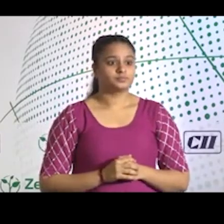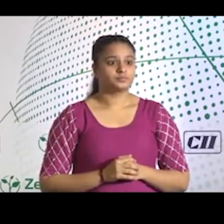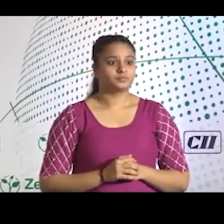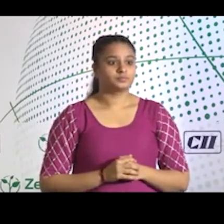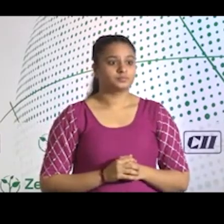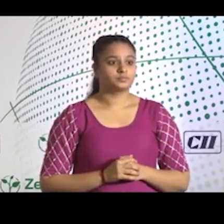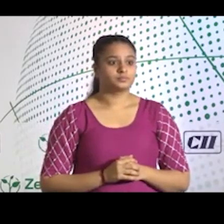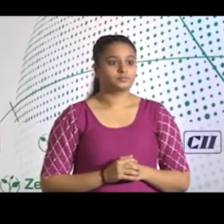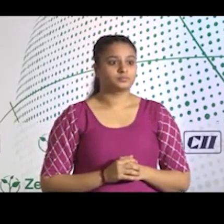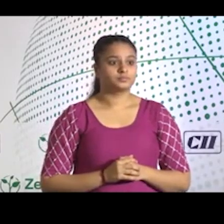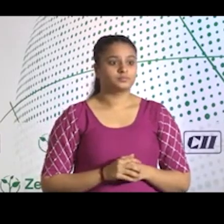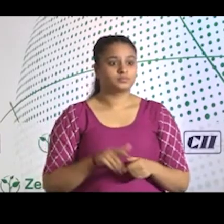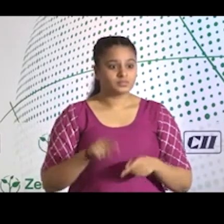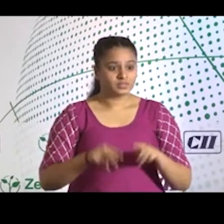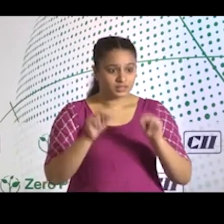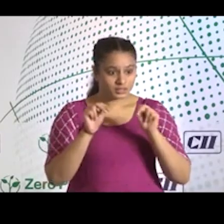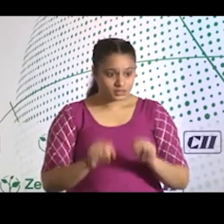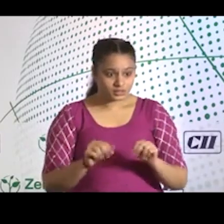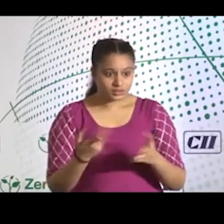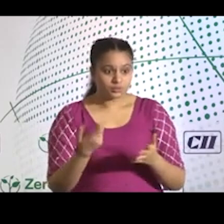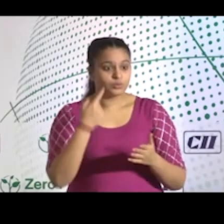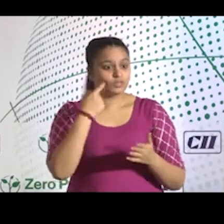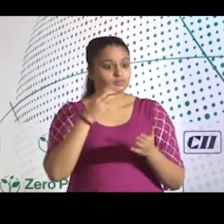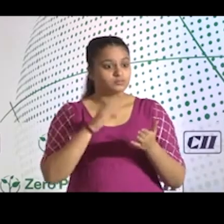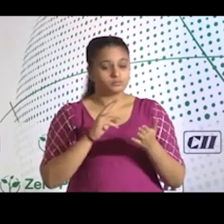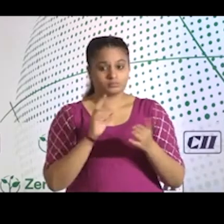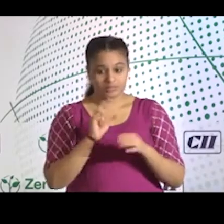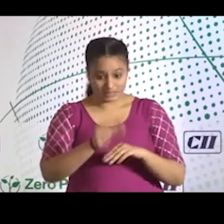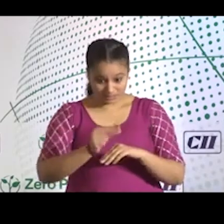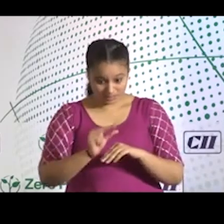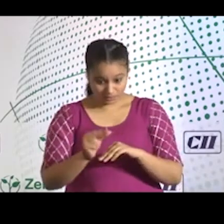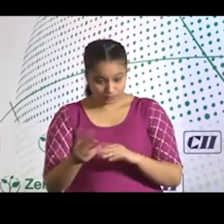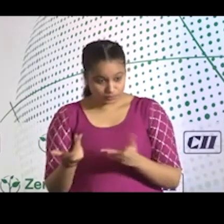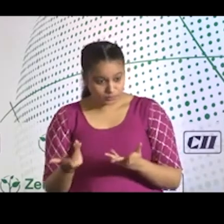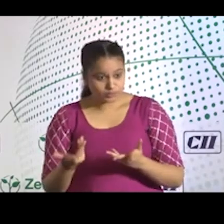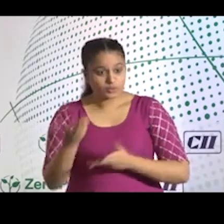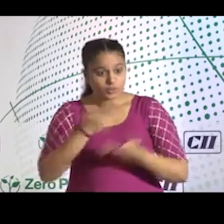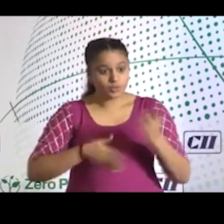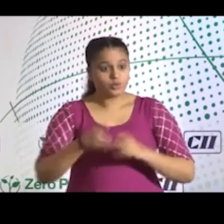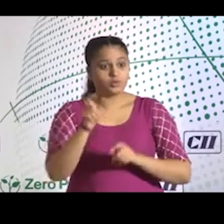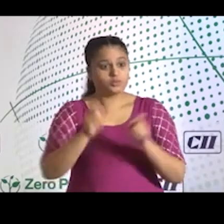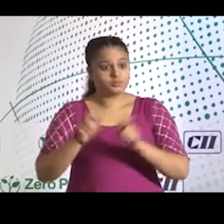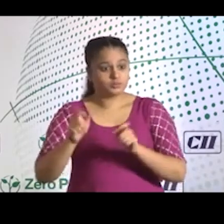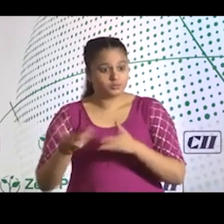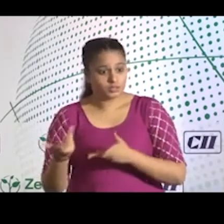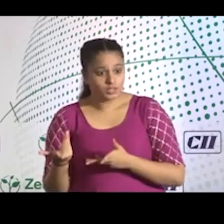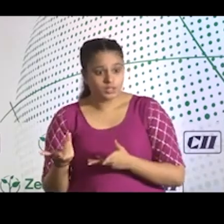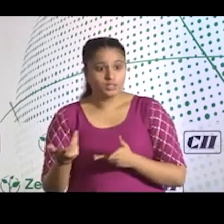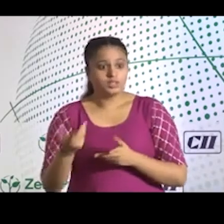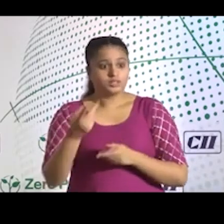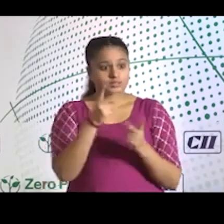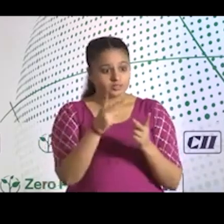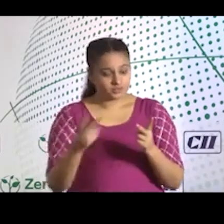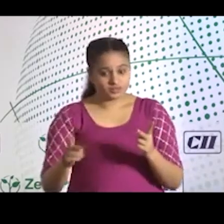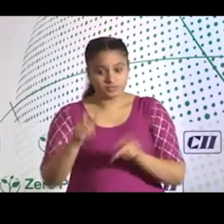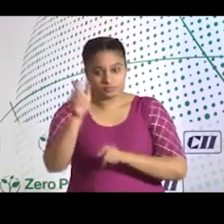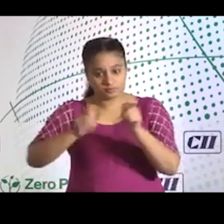definitely a need for investment as well as, you know, grants that various instruments that,